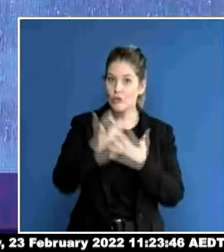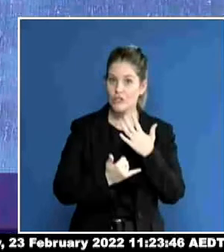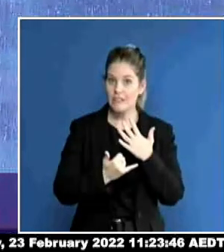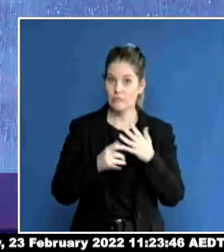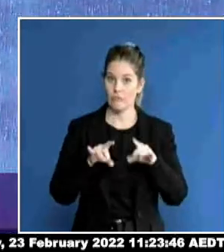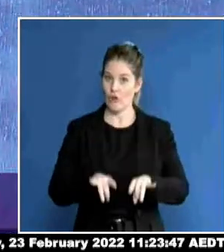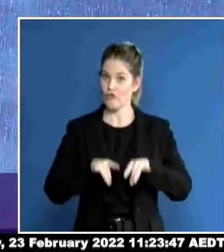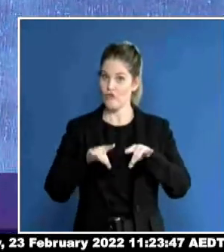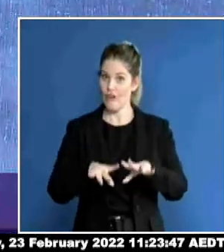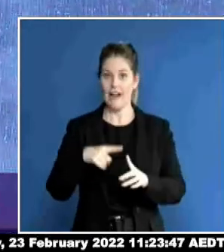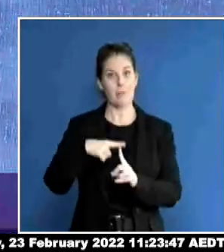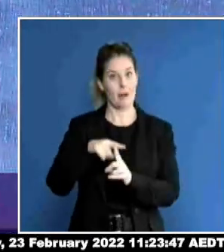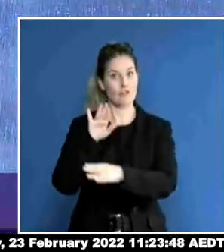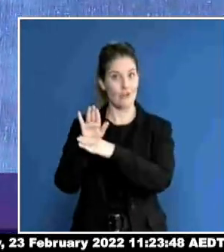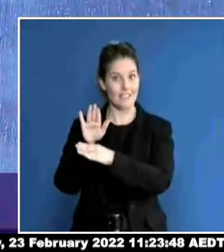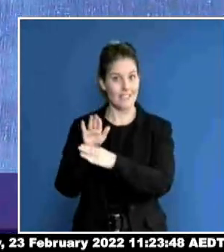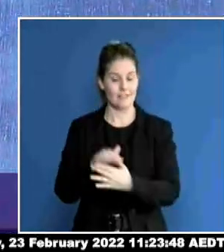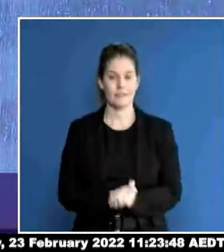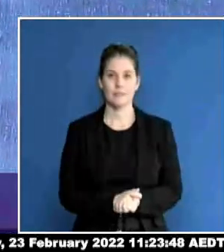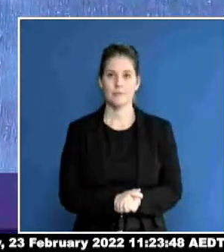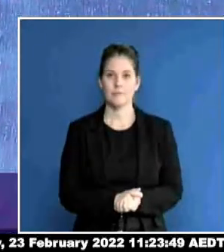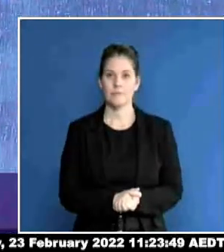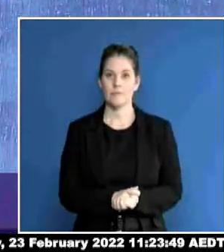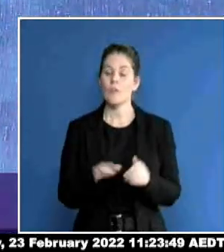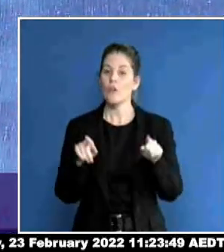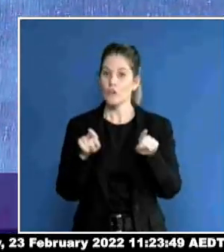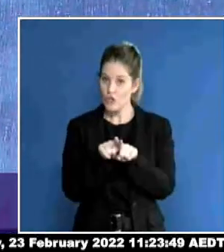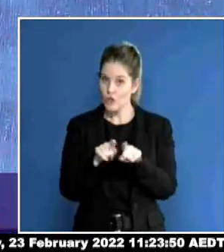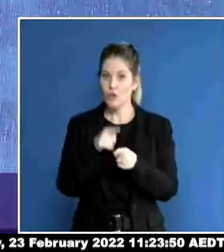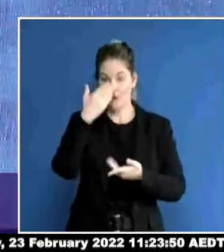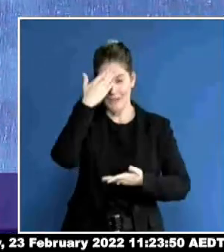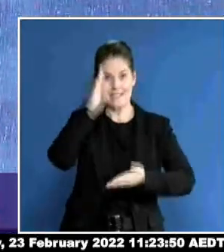She also had has experience as a DES participant much earlier in her career.